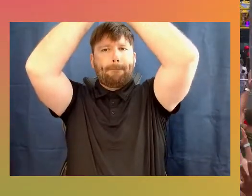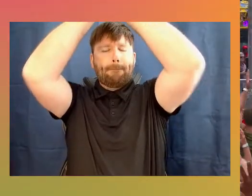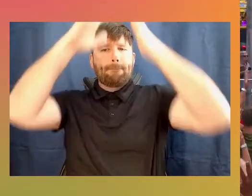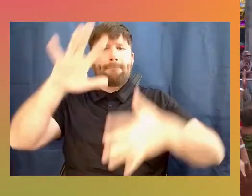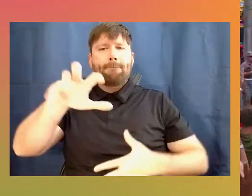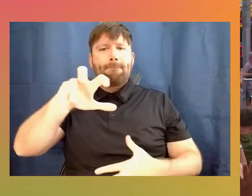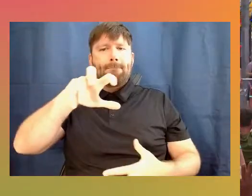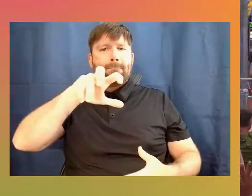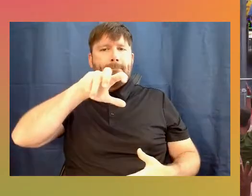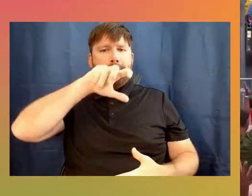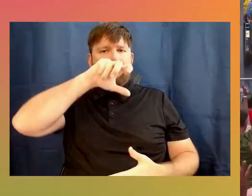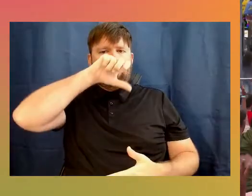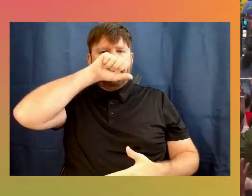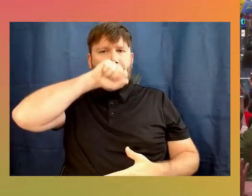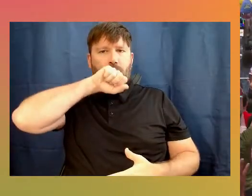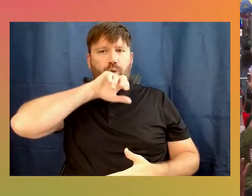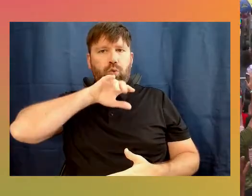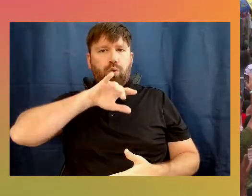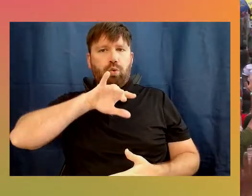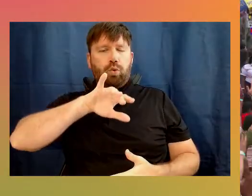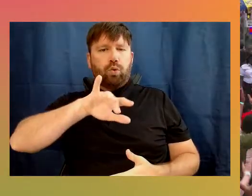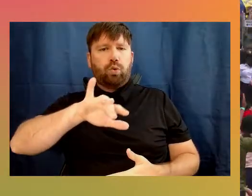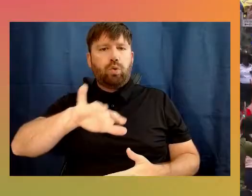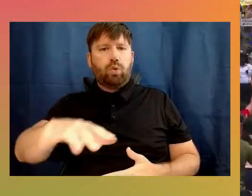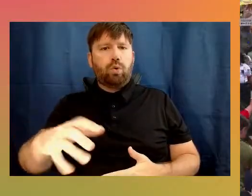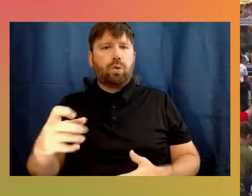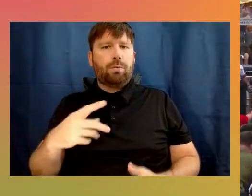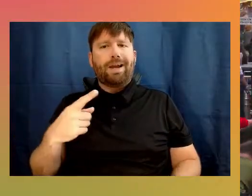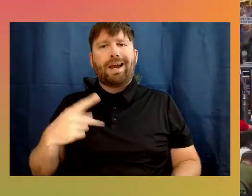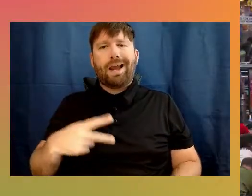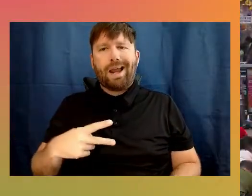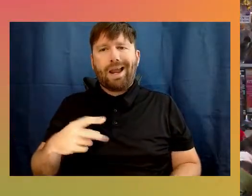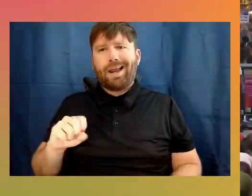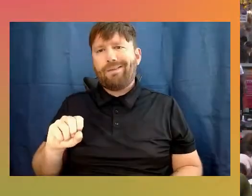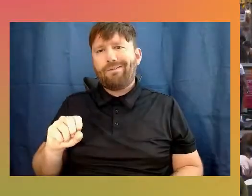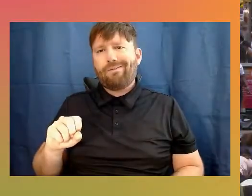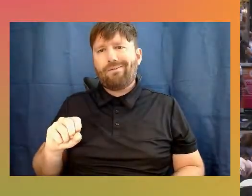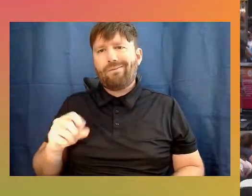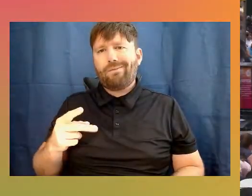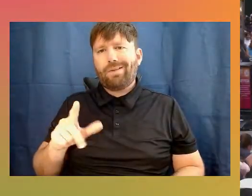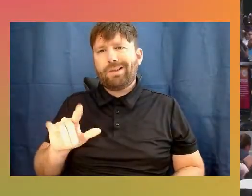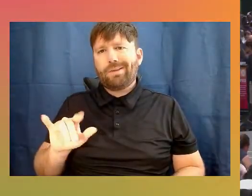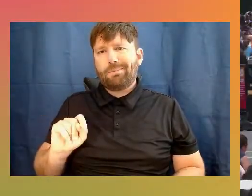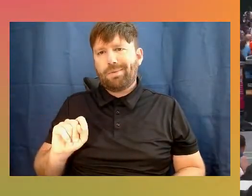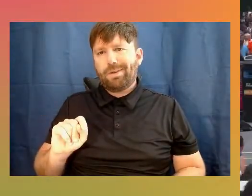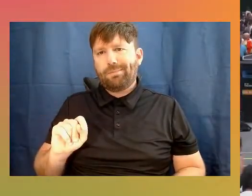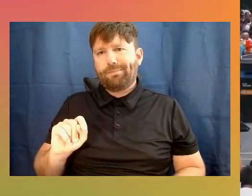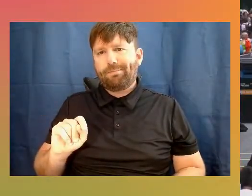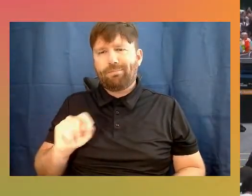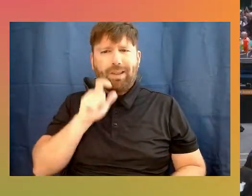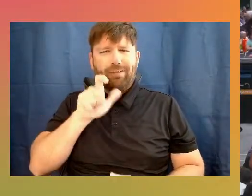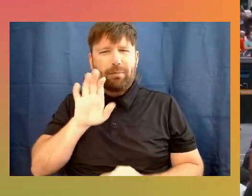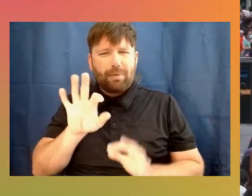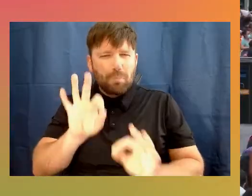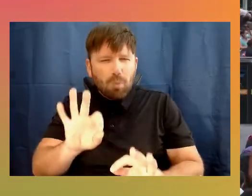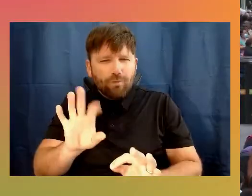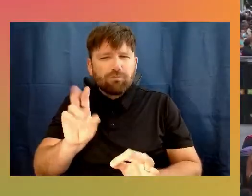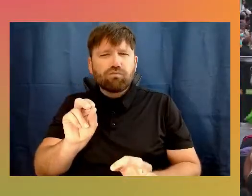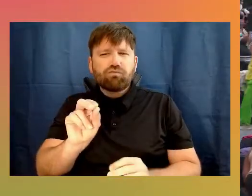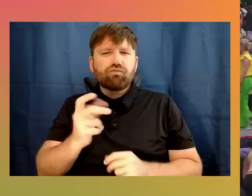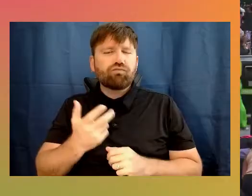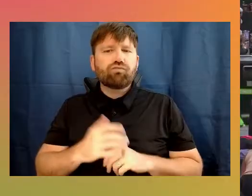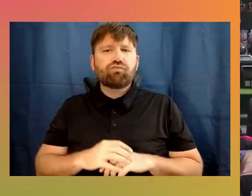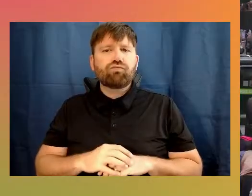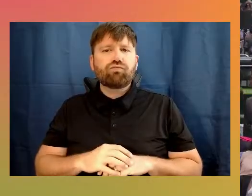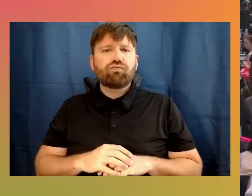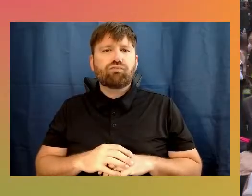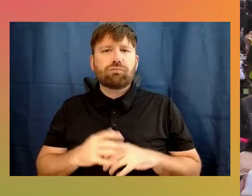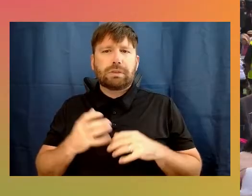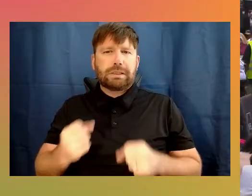REACH THE ARMS TO THE SKY.